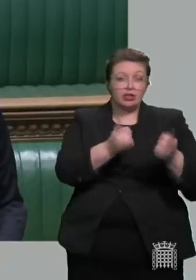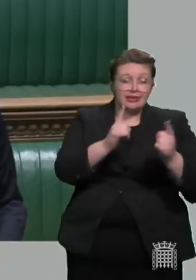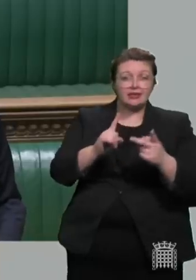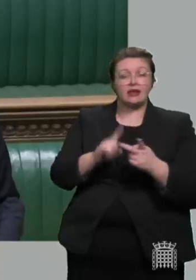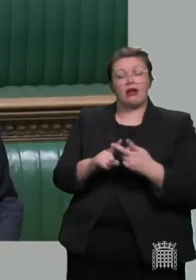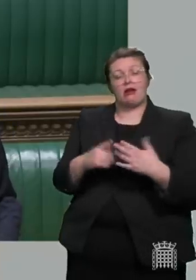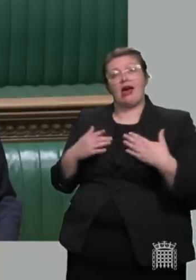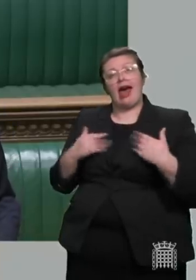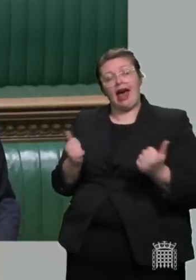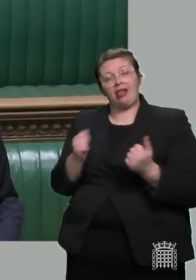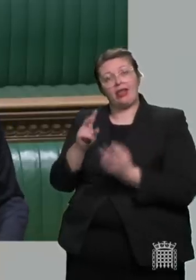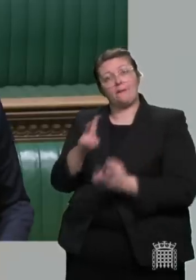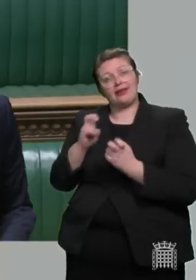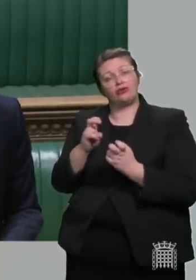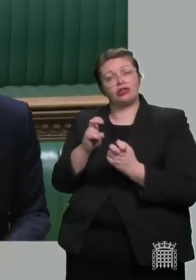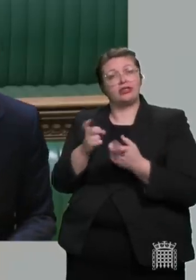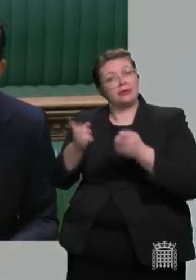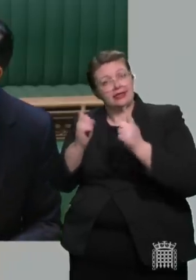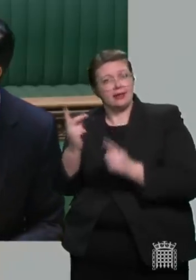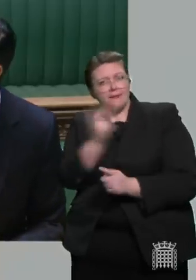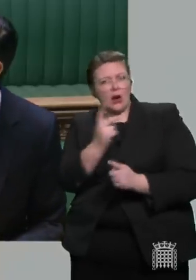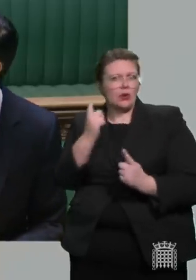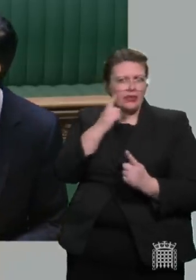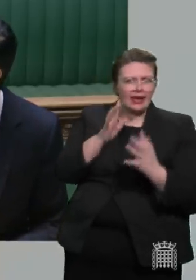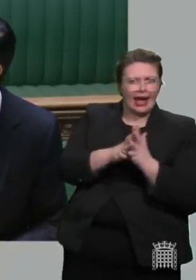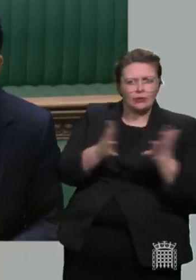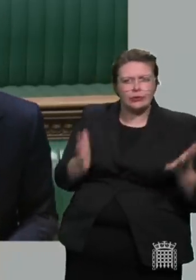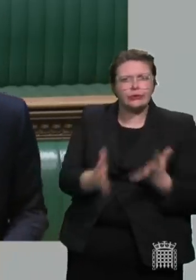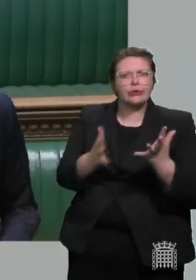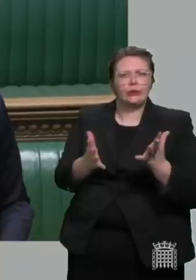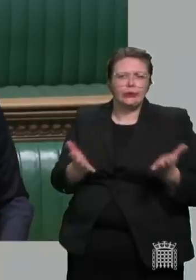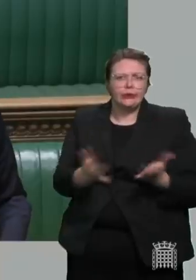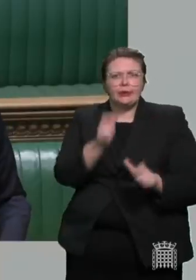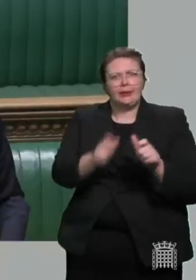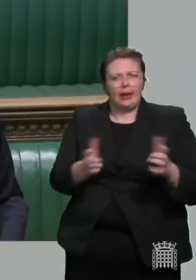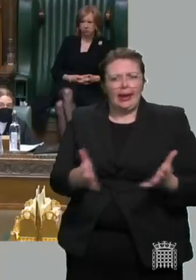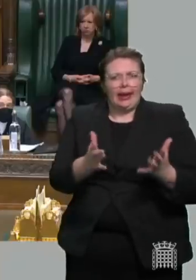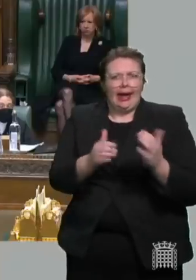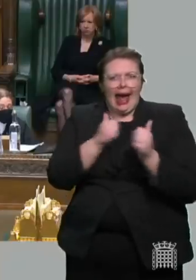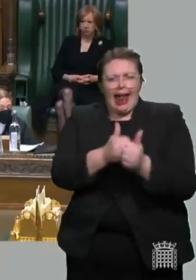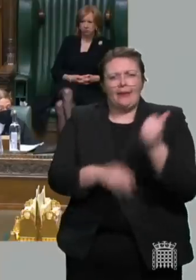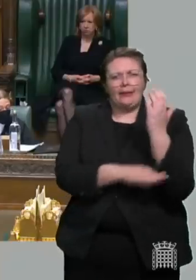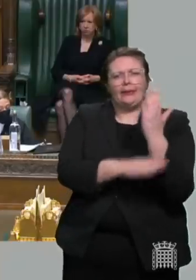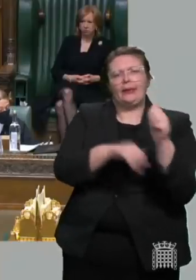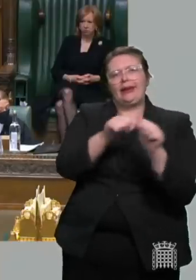to give people the skills they need to get jobs or get better jobs. The restart programme—supporting